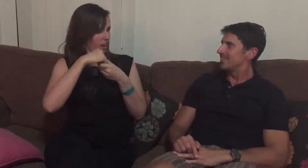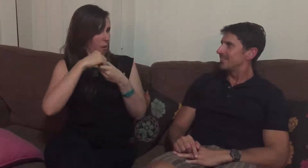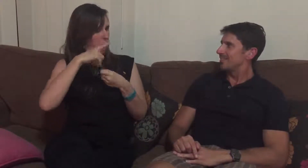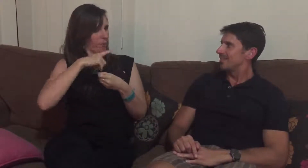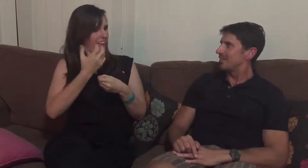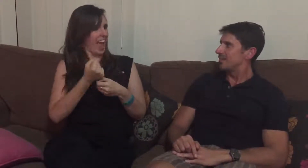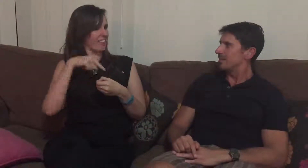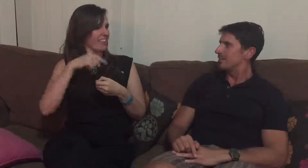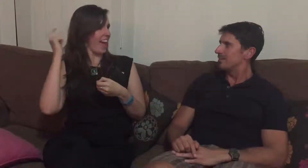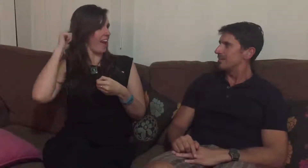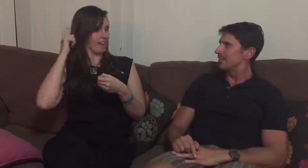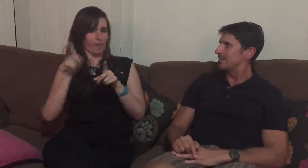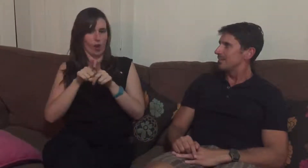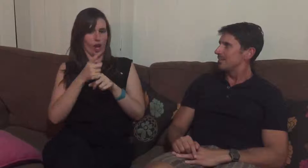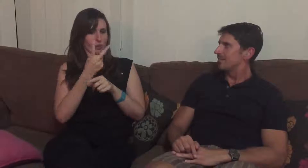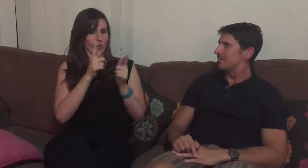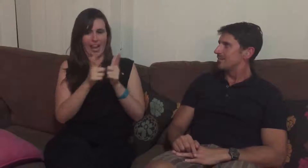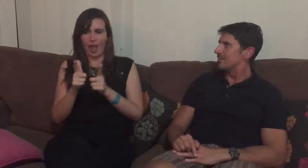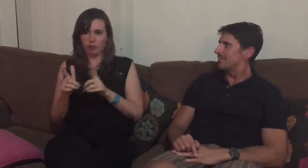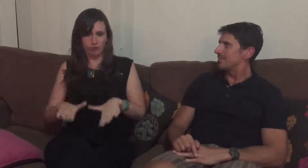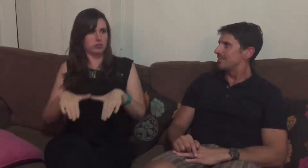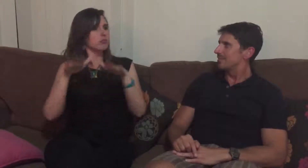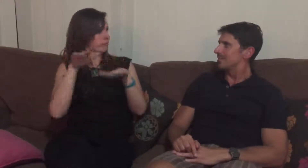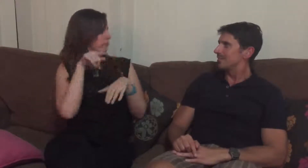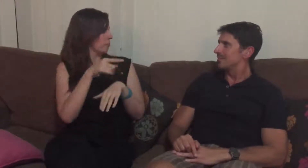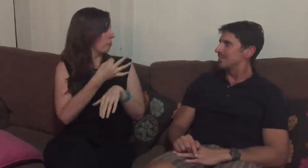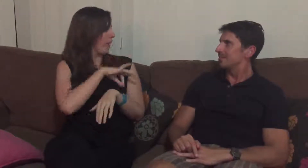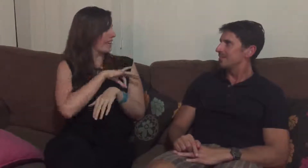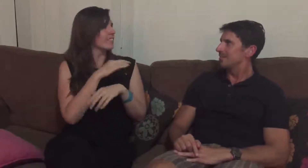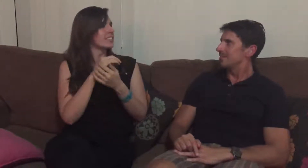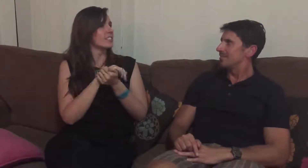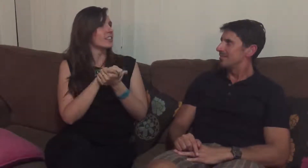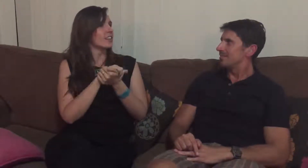I had access to a sign language and English when I was young, so it has those benefits.